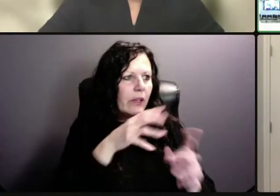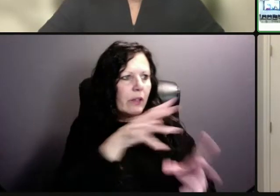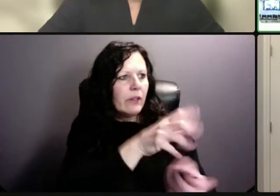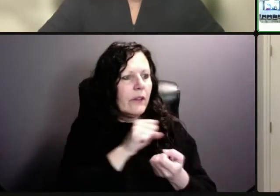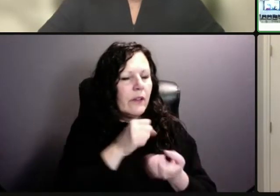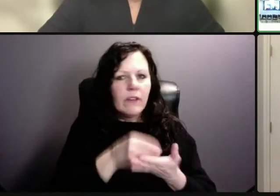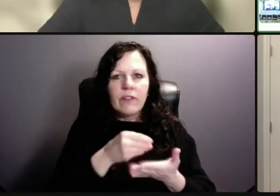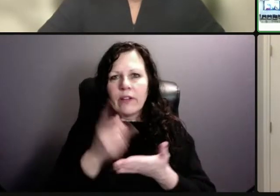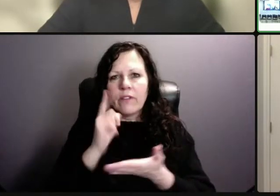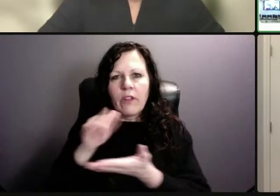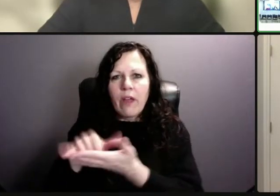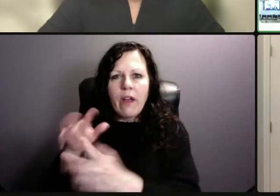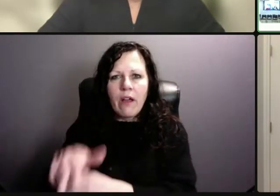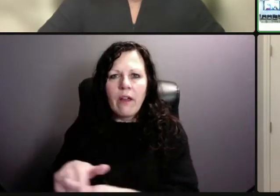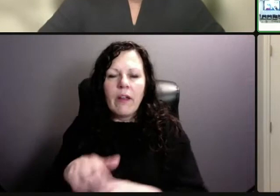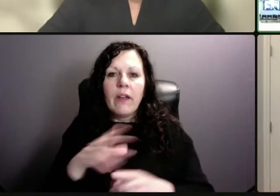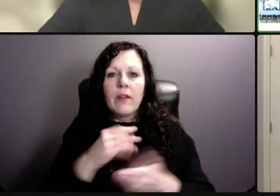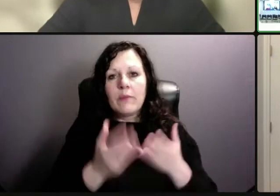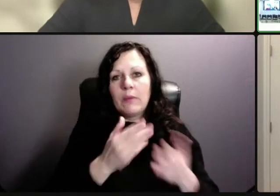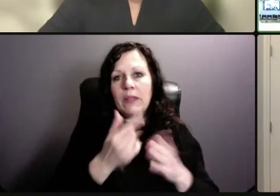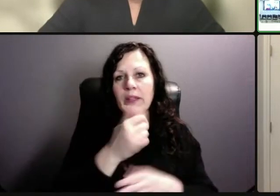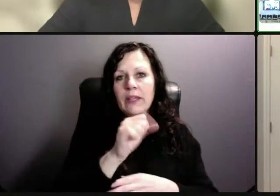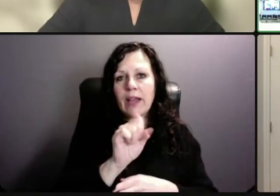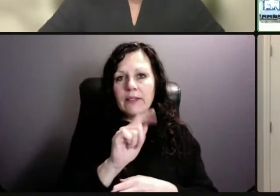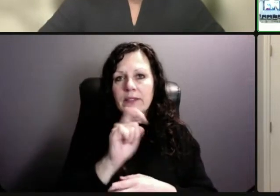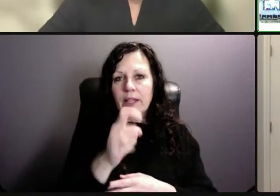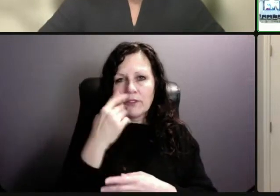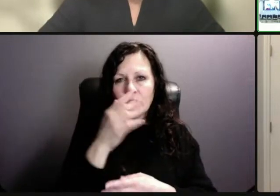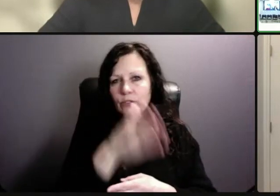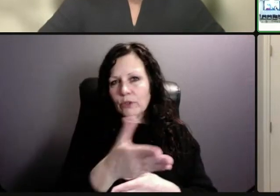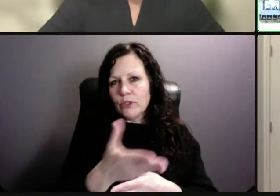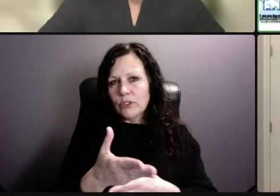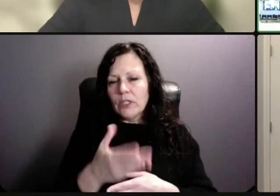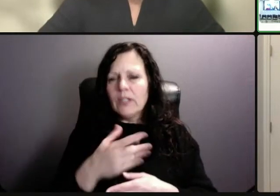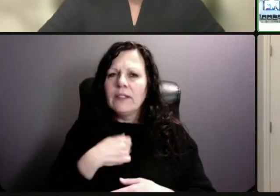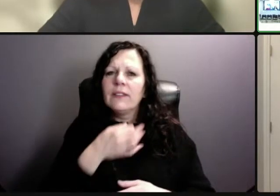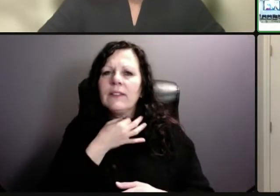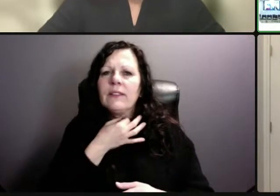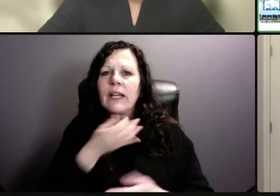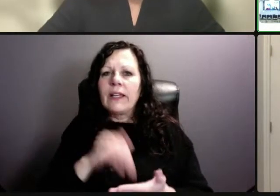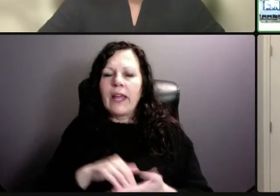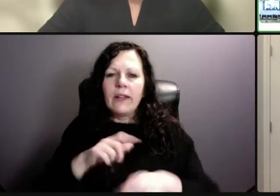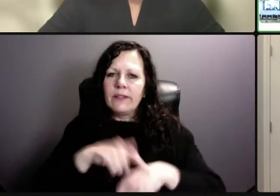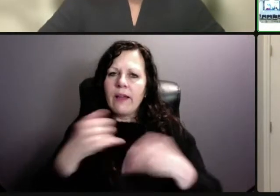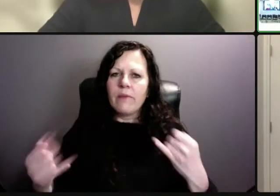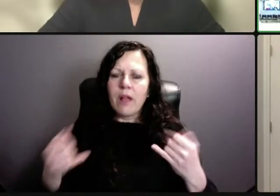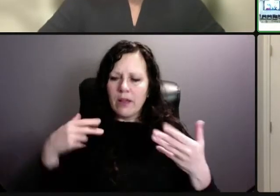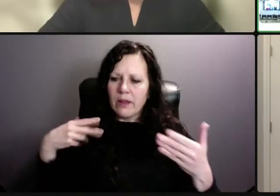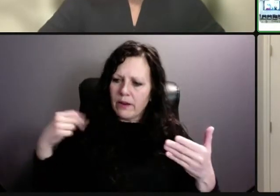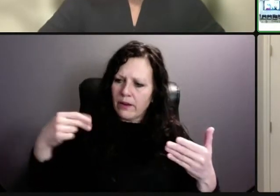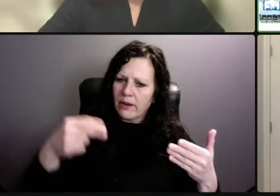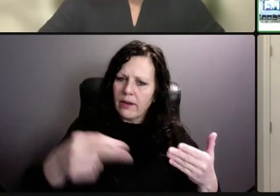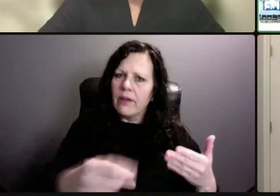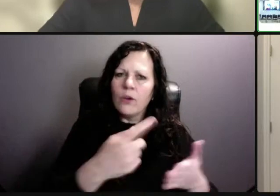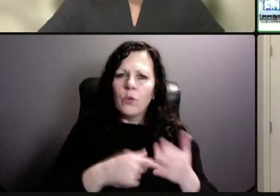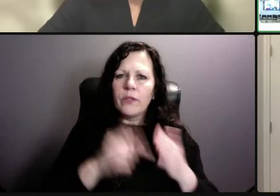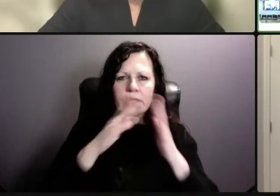THAT FOLKS ARE DOING CREATIVE WAYS OF FIGHTING FUNDING FOR